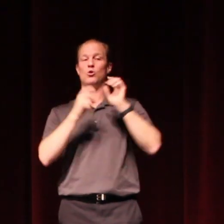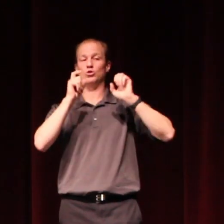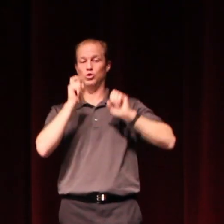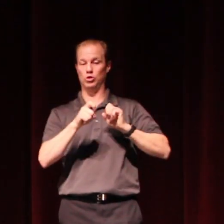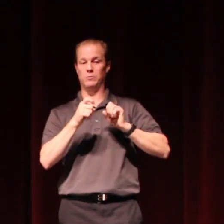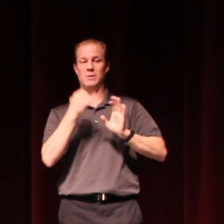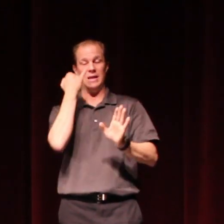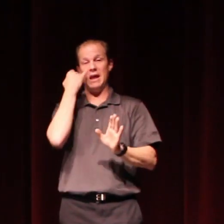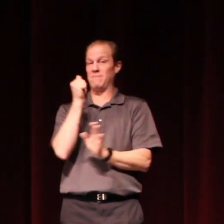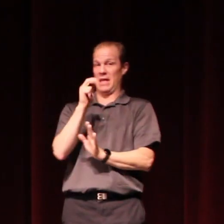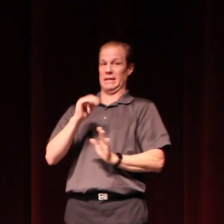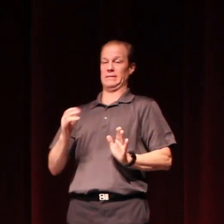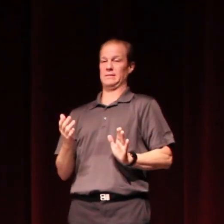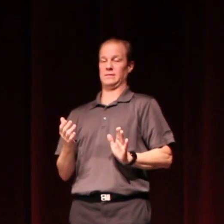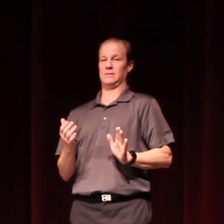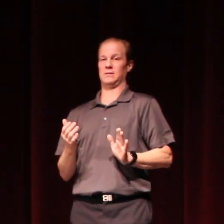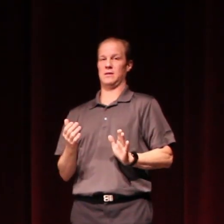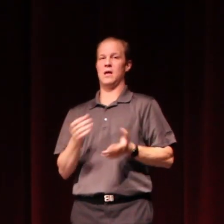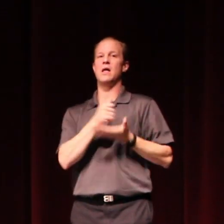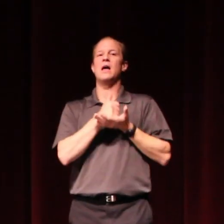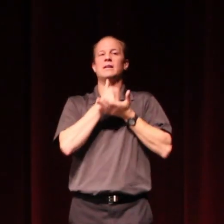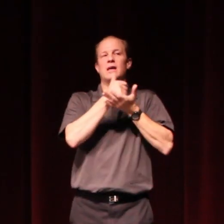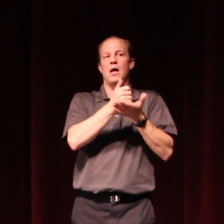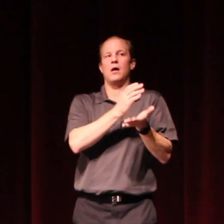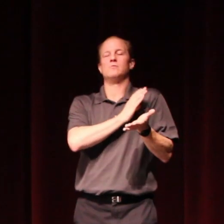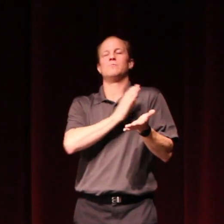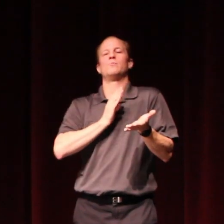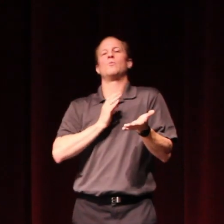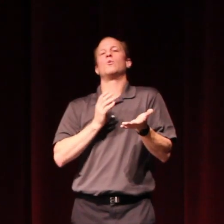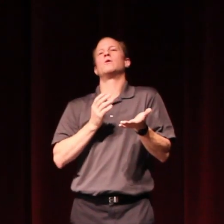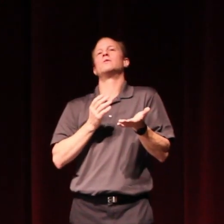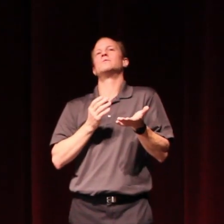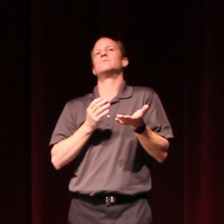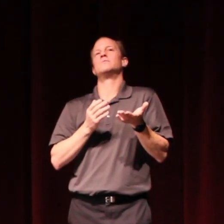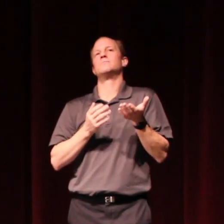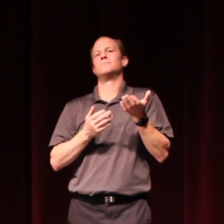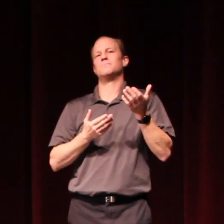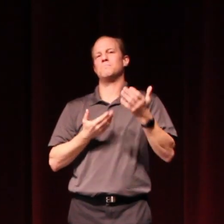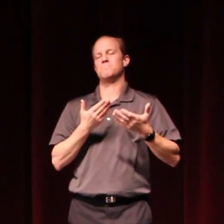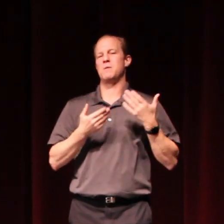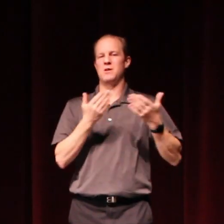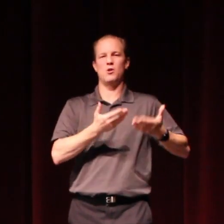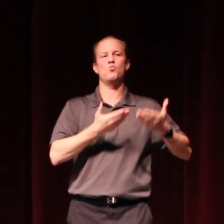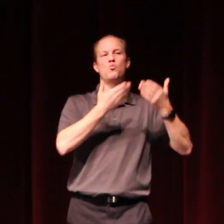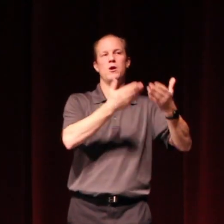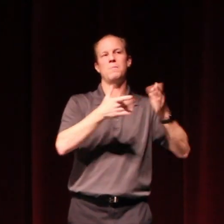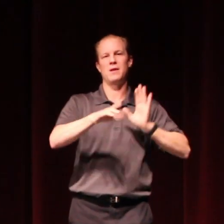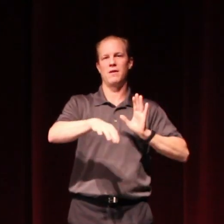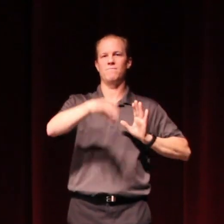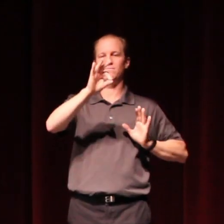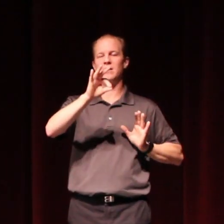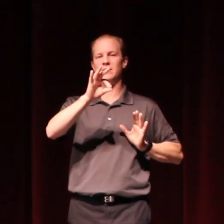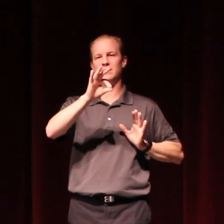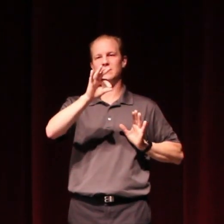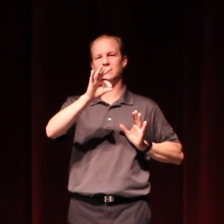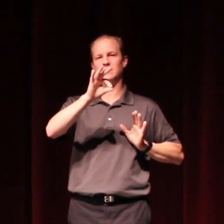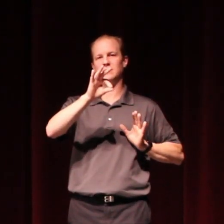anything, to help the board, perhaps, in recommending and finding an engineering